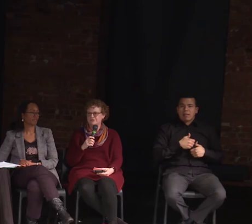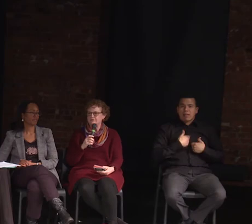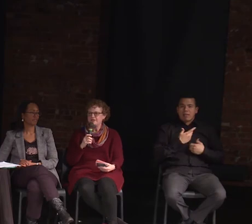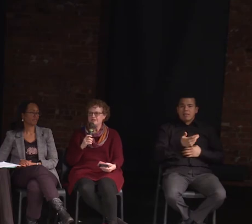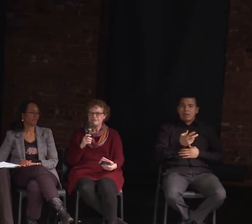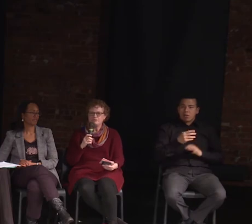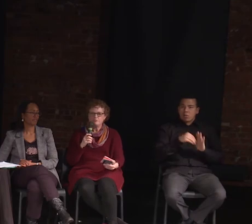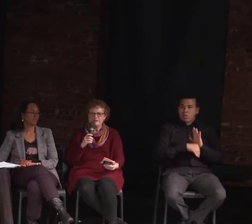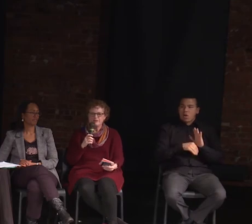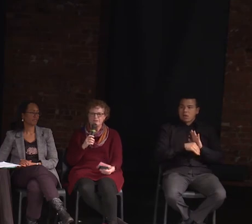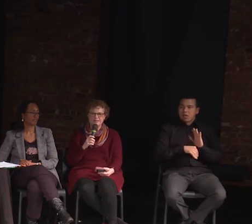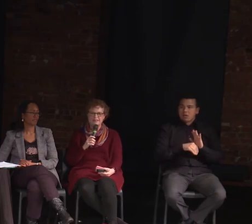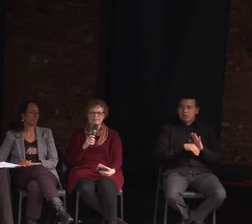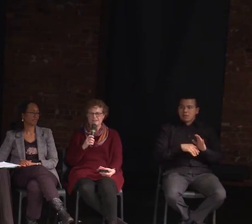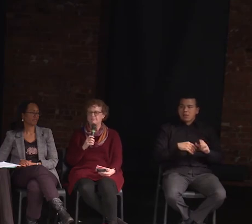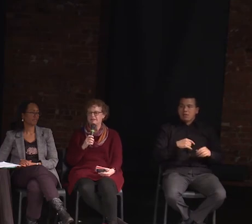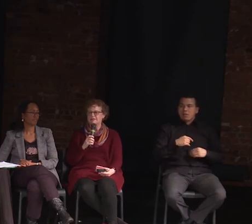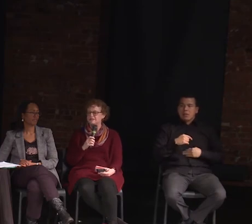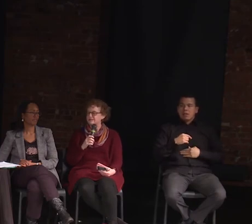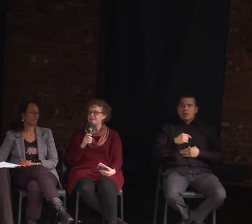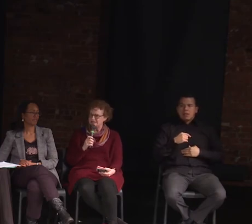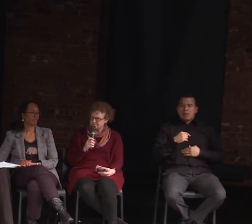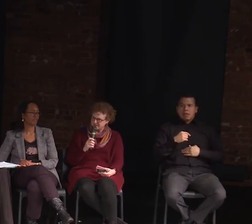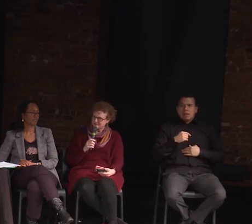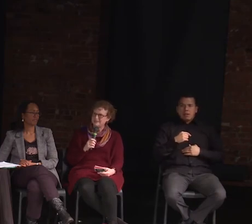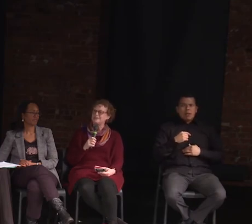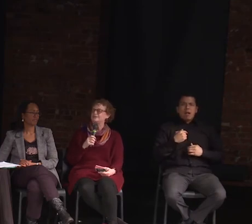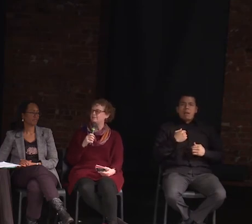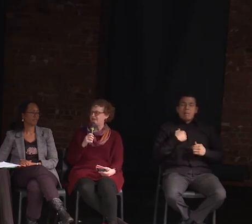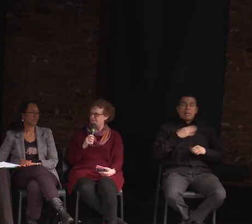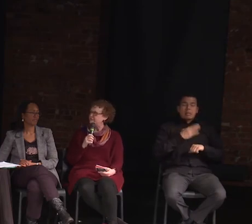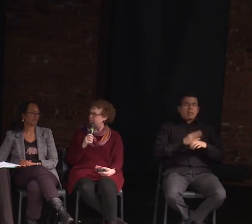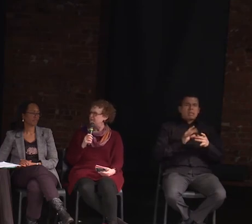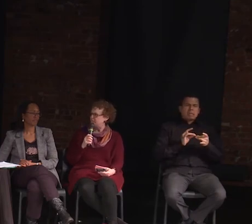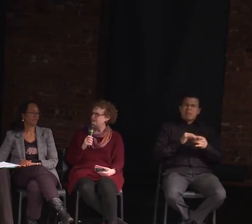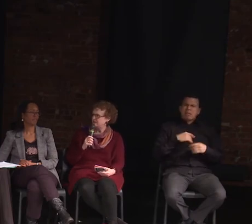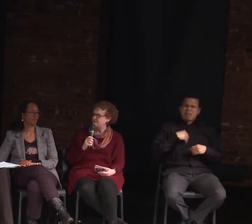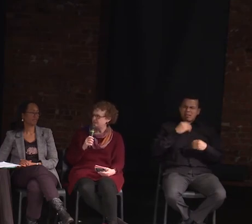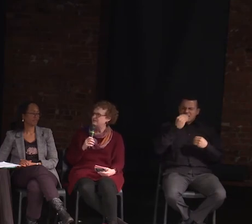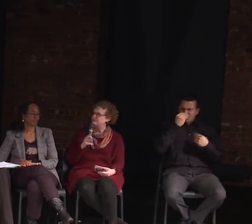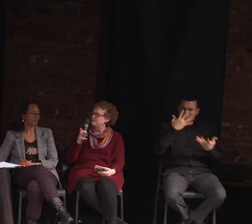There's no way Hillary will win in Louisiana, it doesn't matter," and I said, "It does matter because the popular vote numbers come."